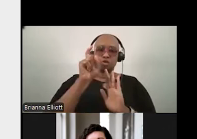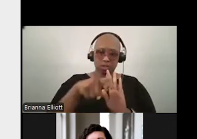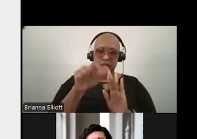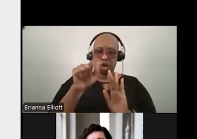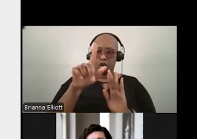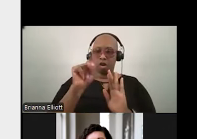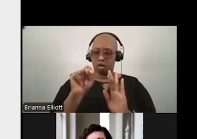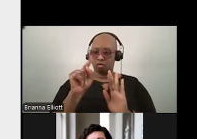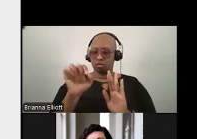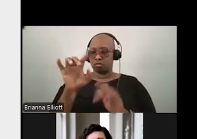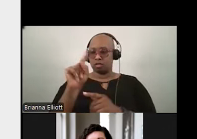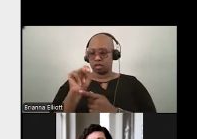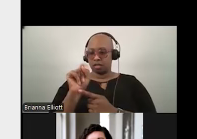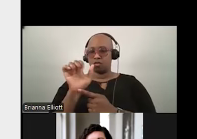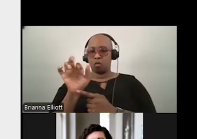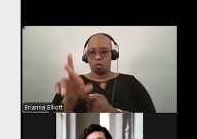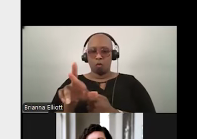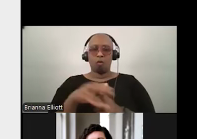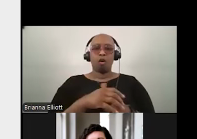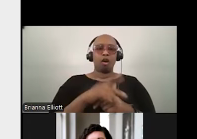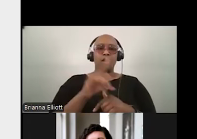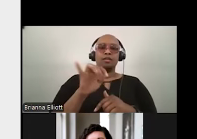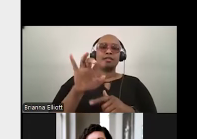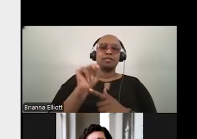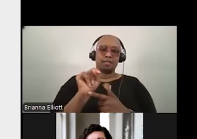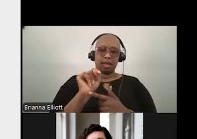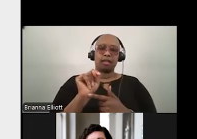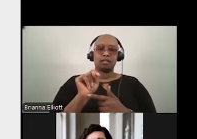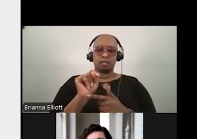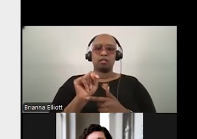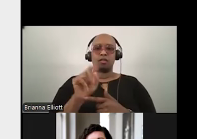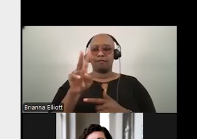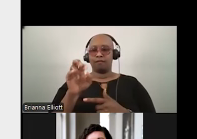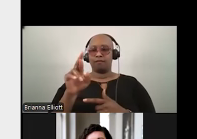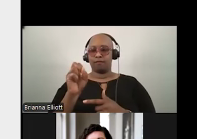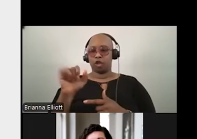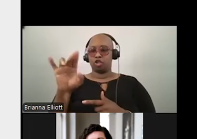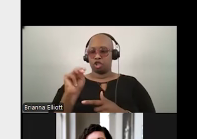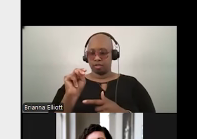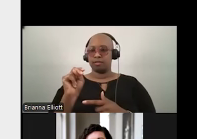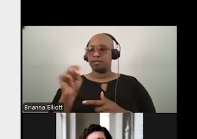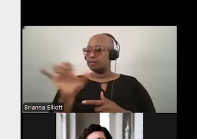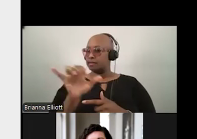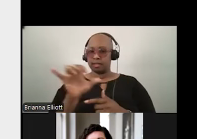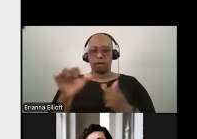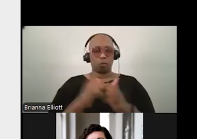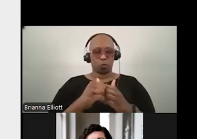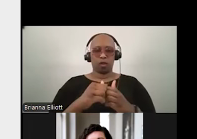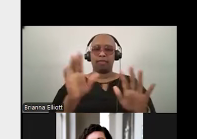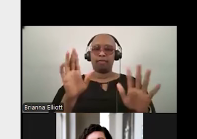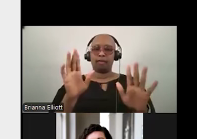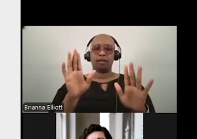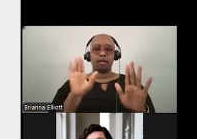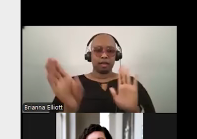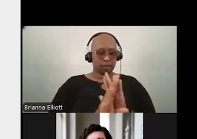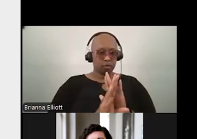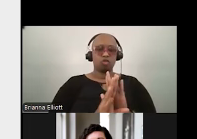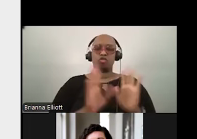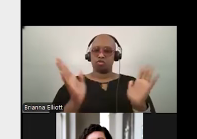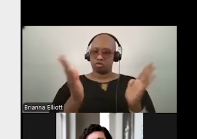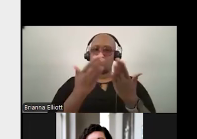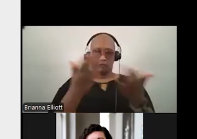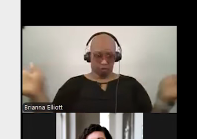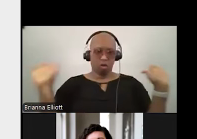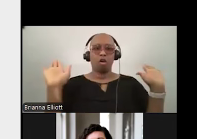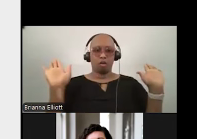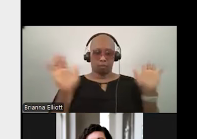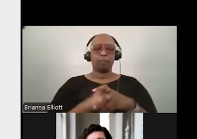version provided somewhere else in the document just like we went over with images in general.